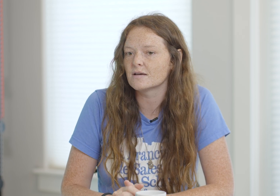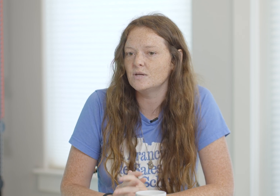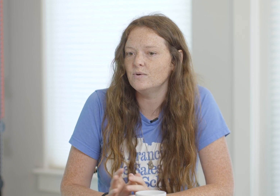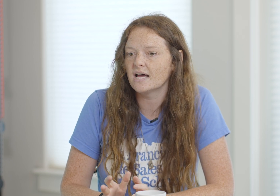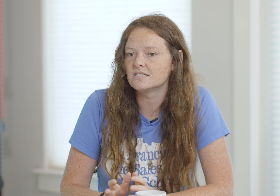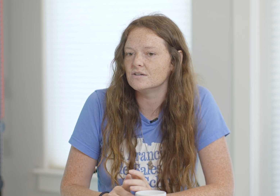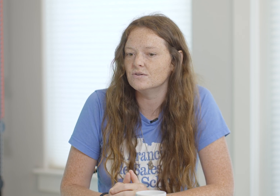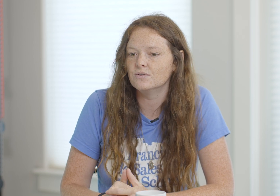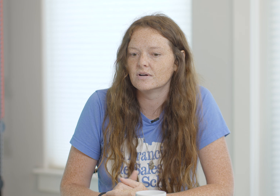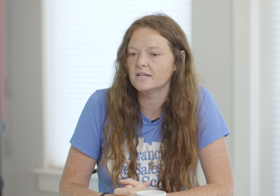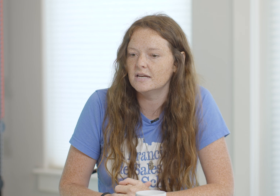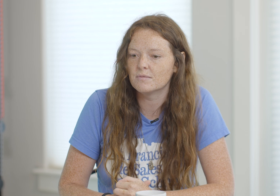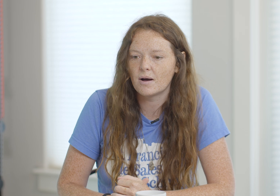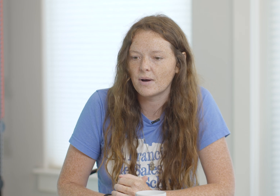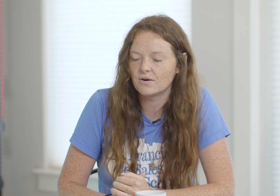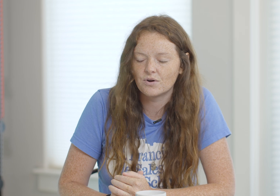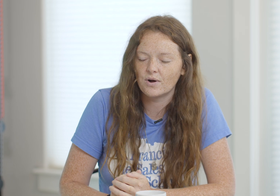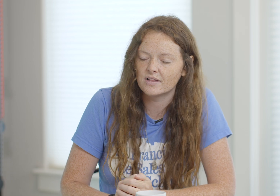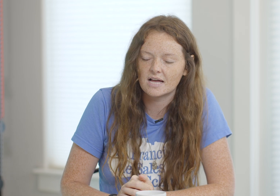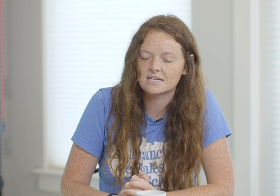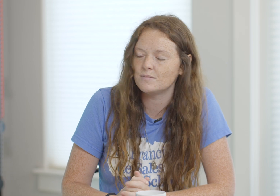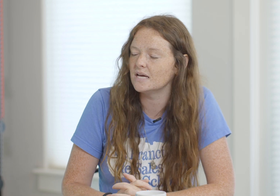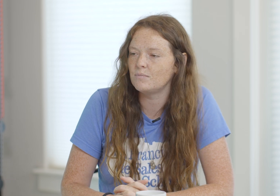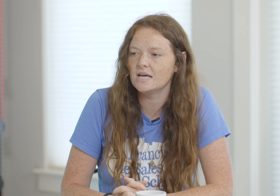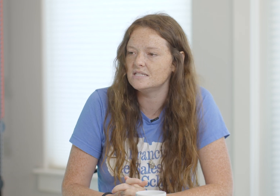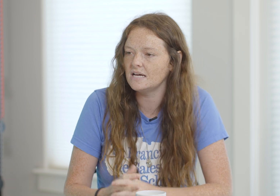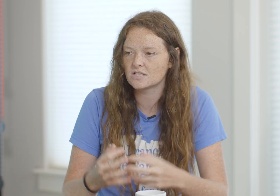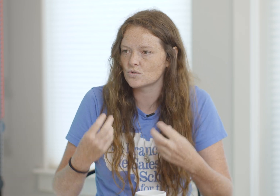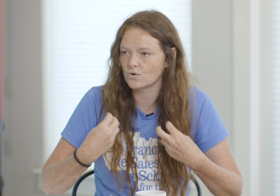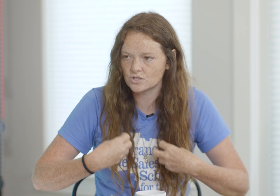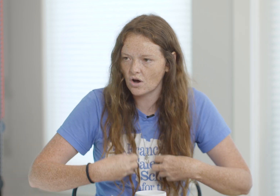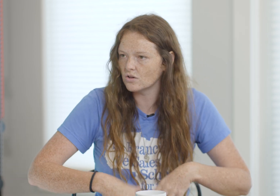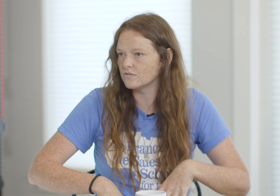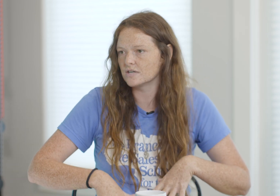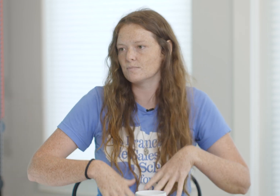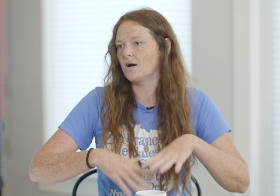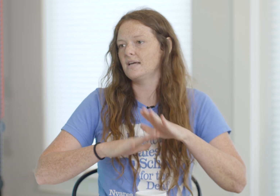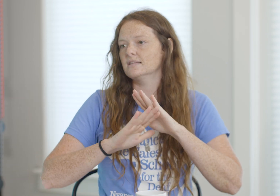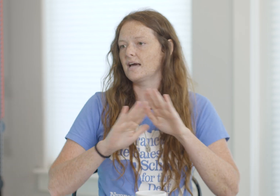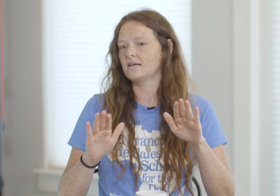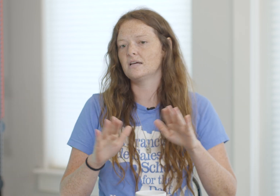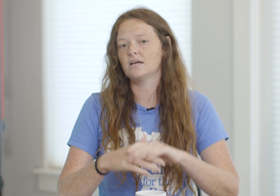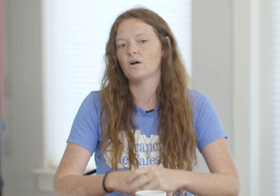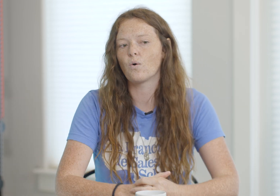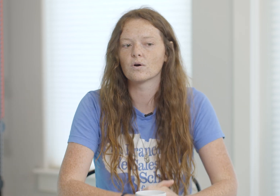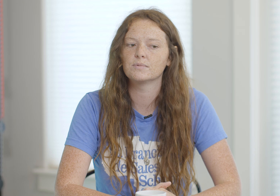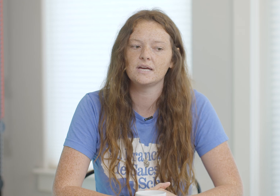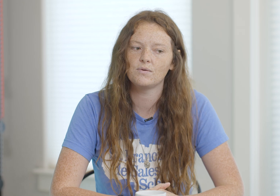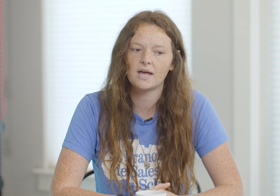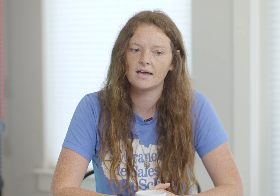I mean, we had to clean him up. I don't know when the last time he had bathed. He had sores all over his body like horribly. And